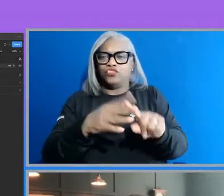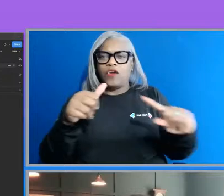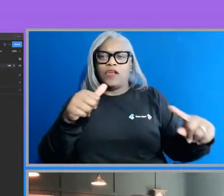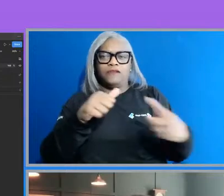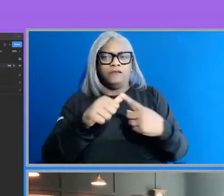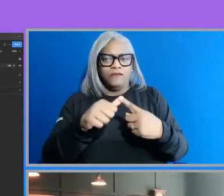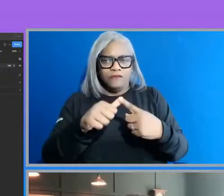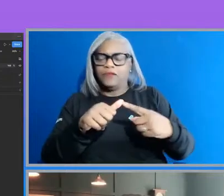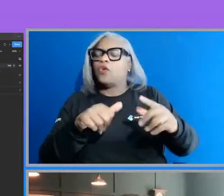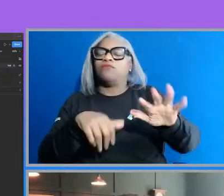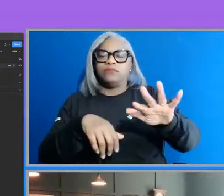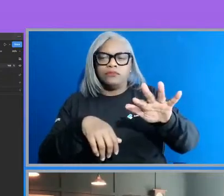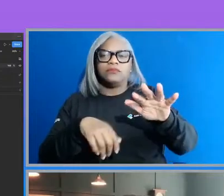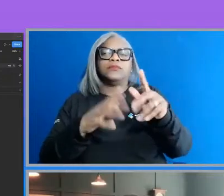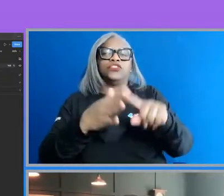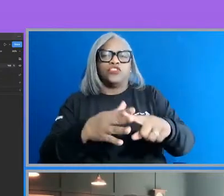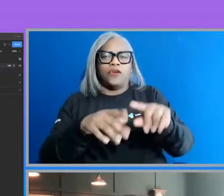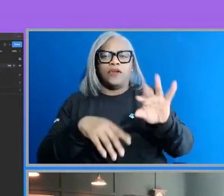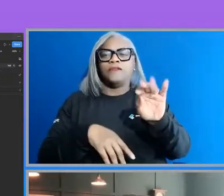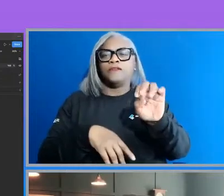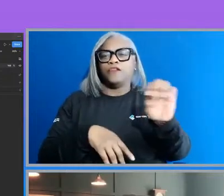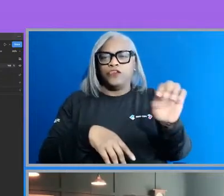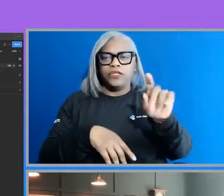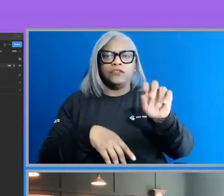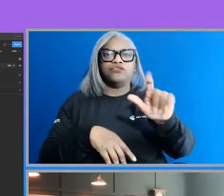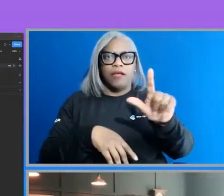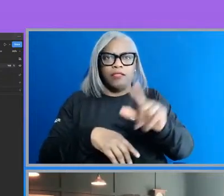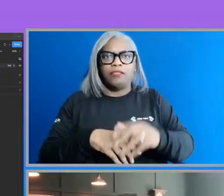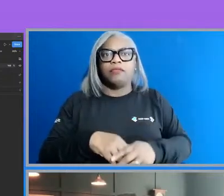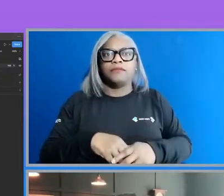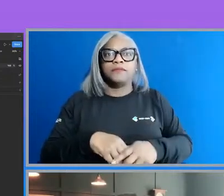have a big title, a smaller title, a smaller subtitle, a